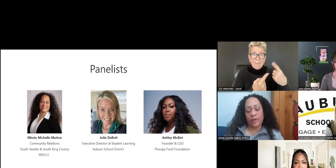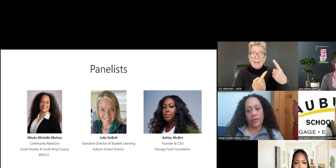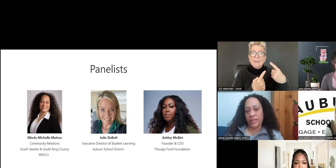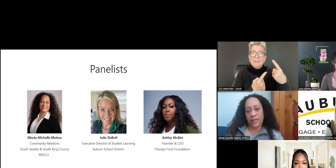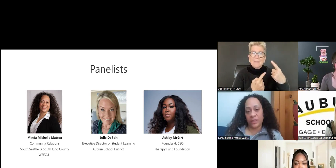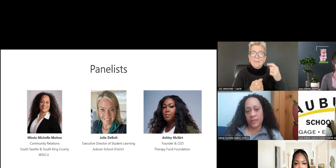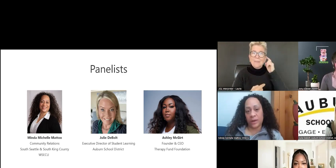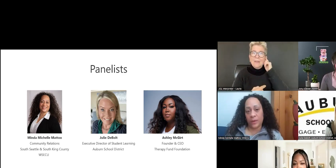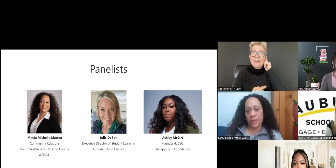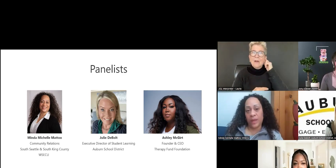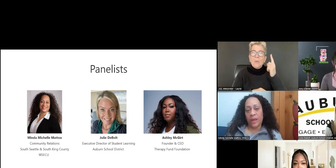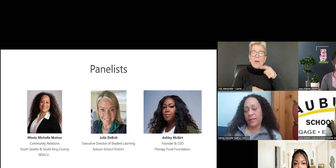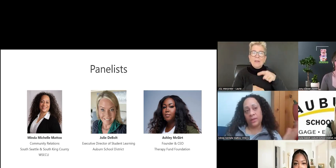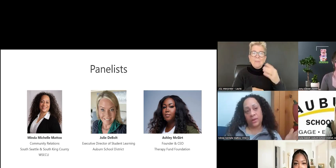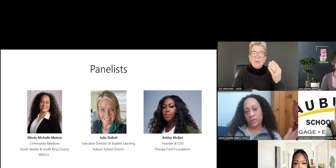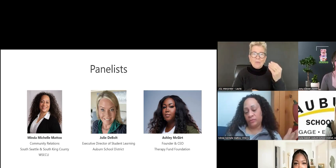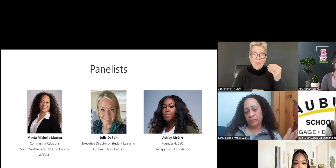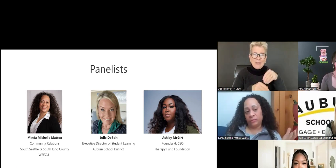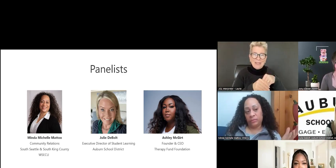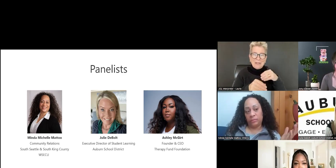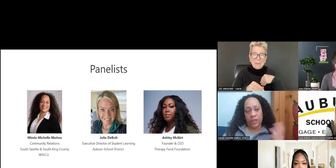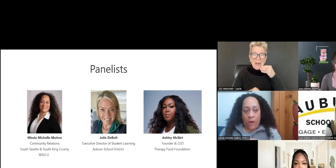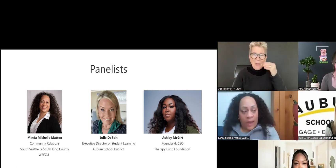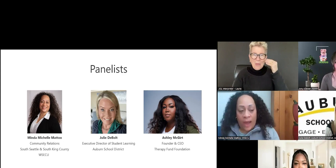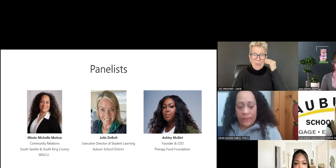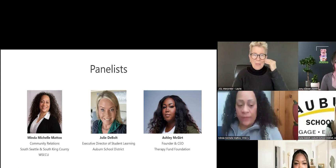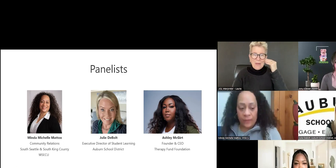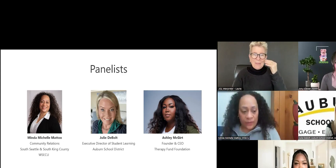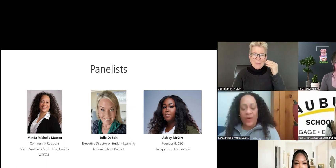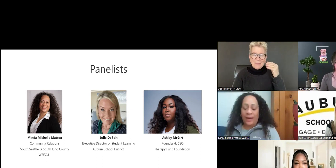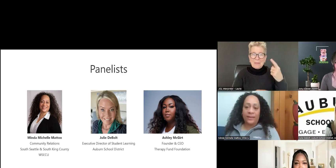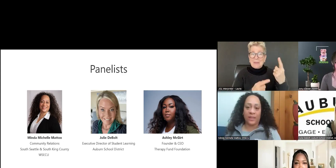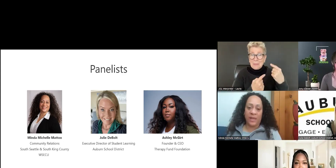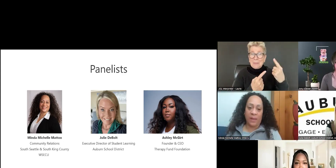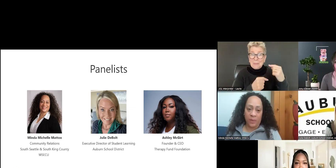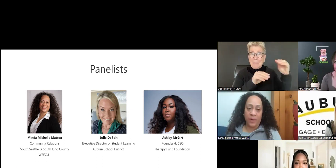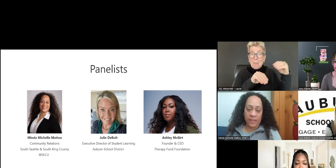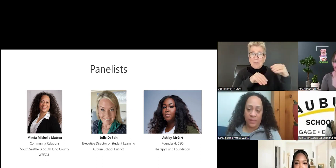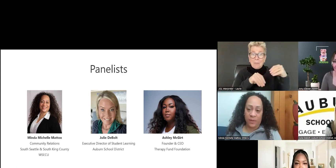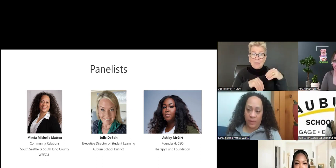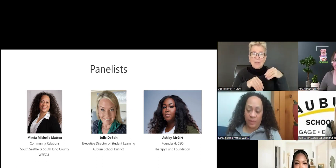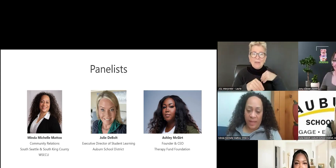there were 14 of us in the home; and so you know I, I've, finances became important to me when my